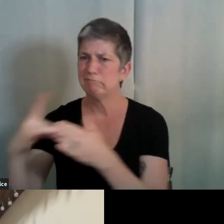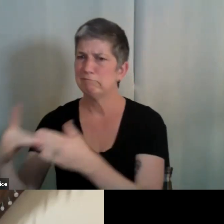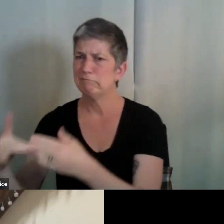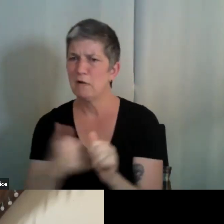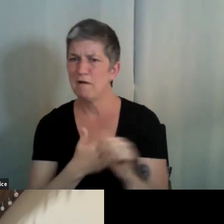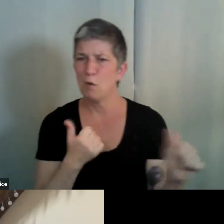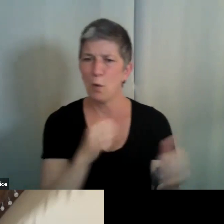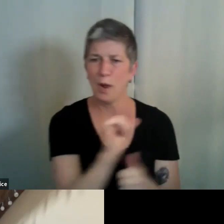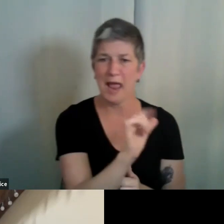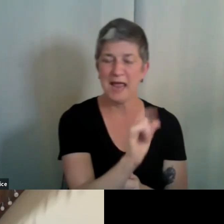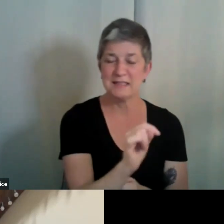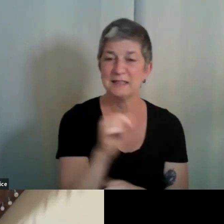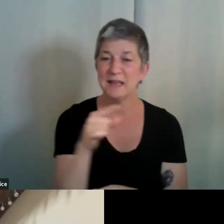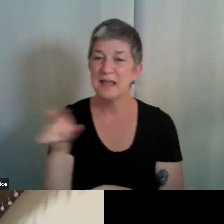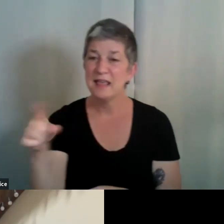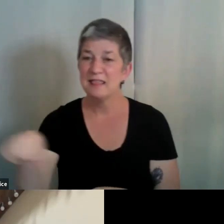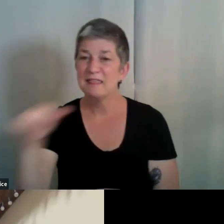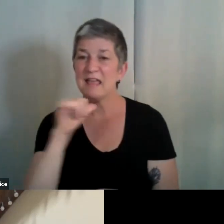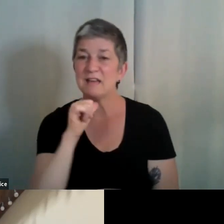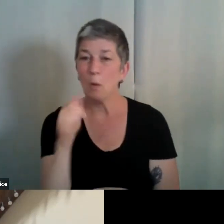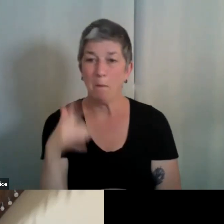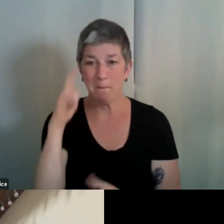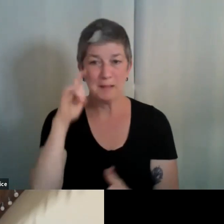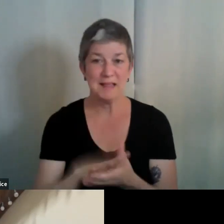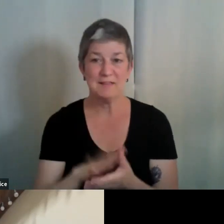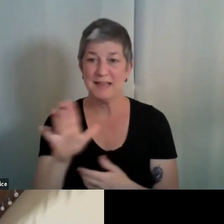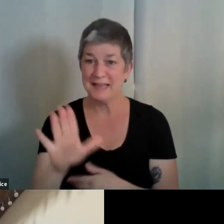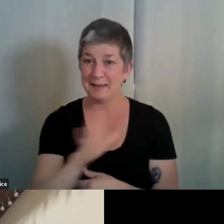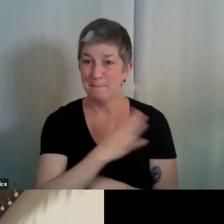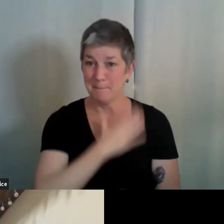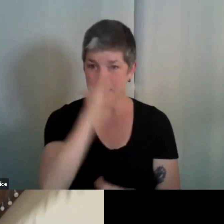not believe his needs needed. But I believe he can benefit